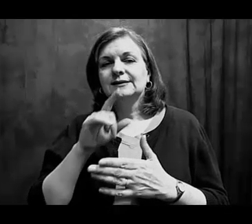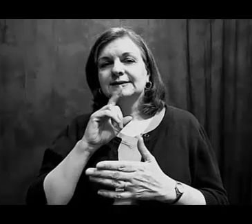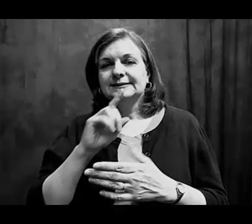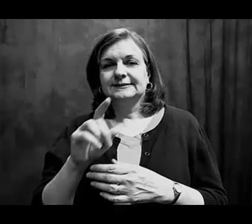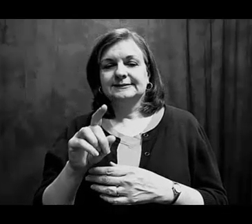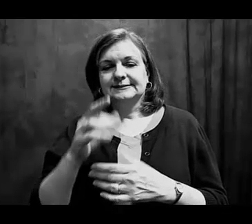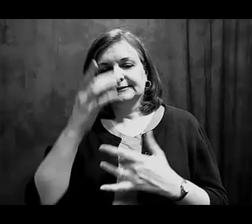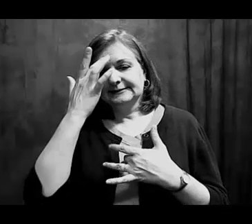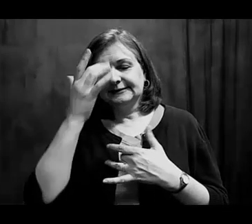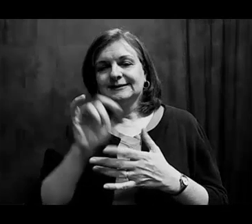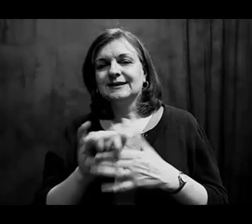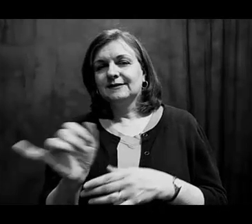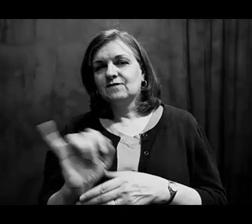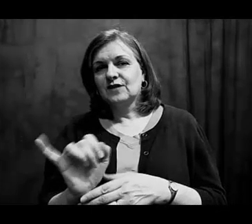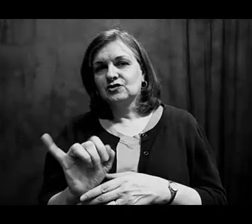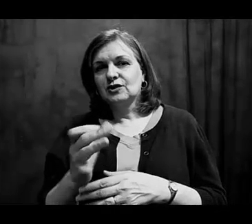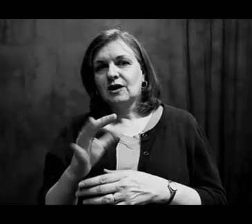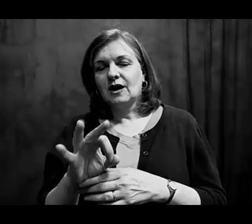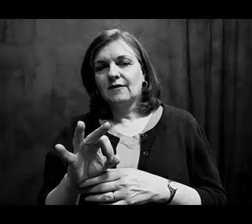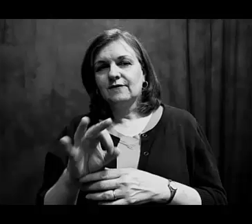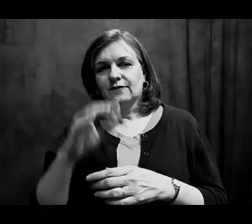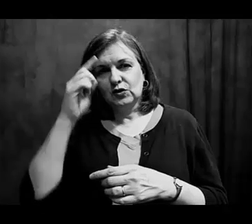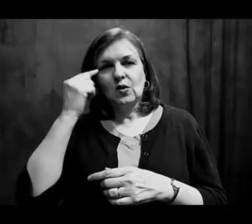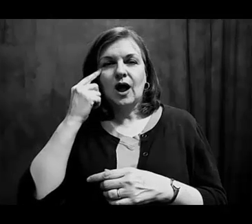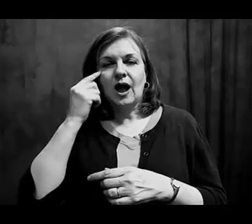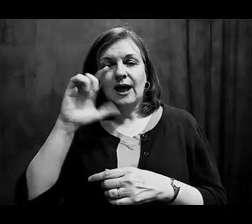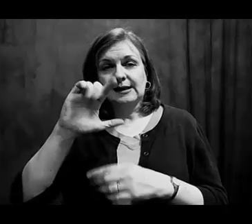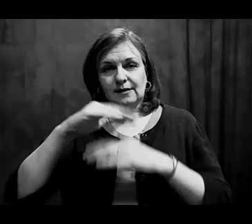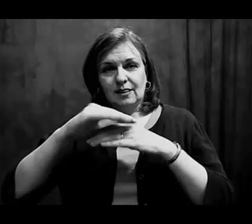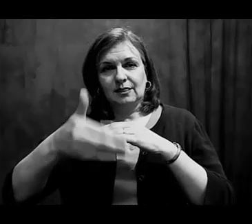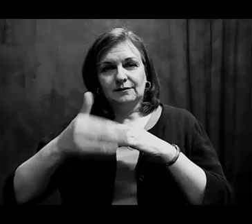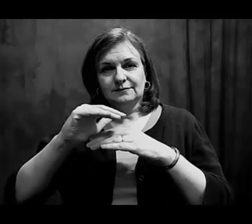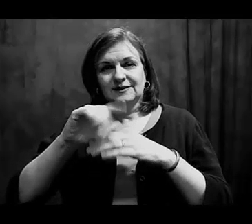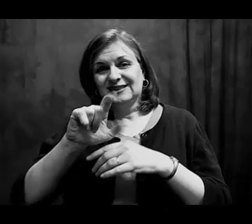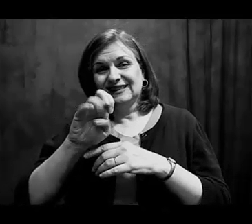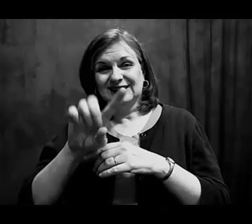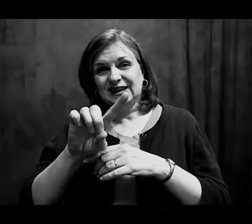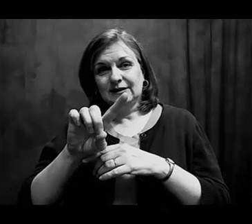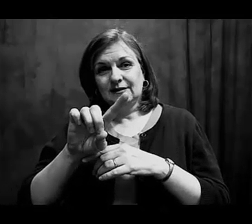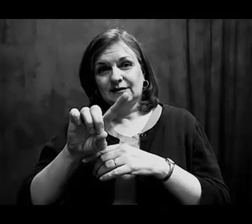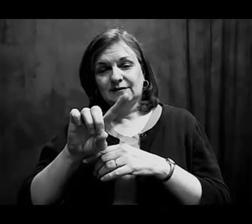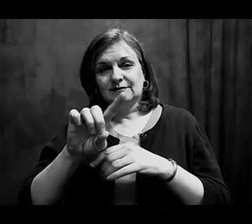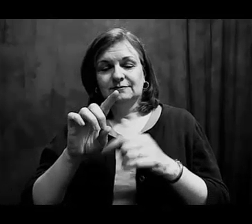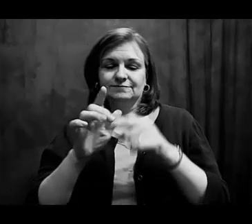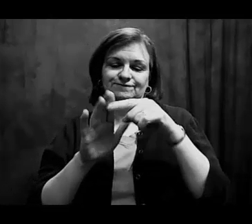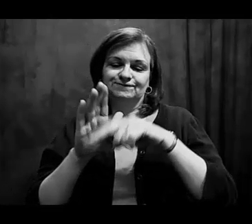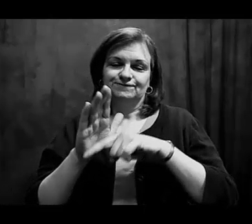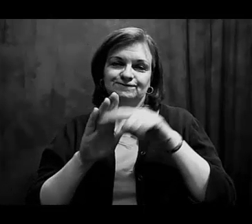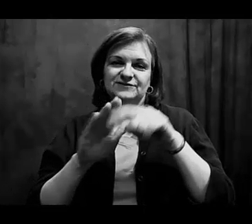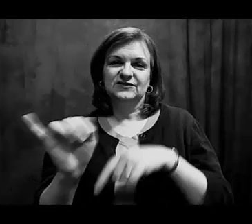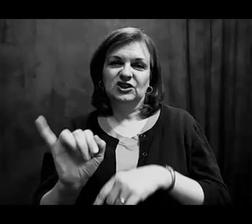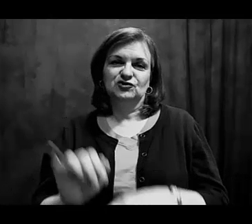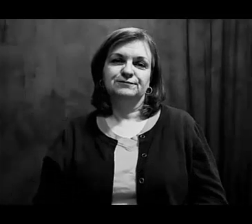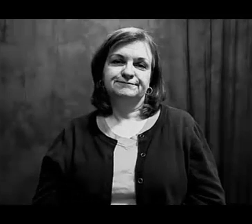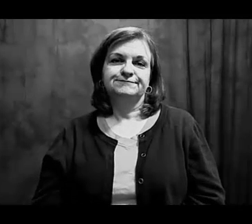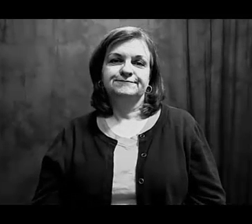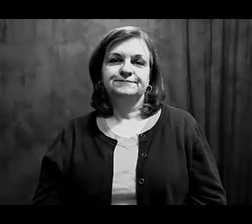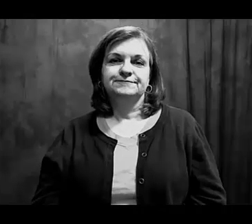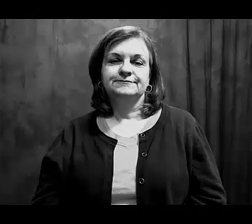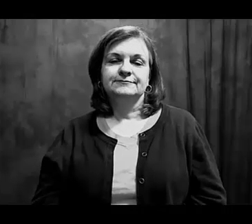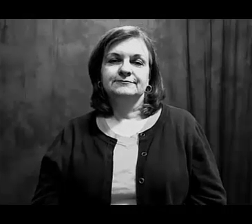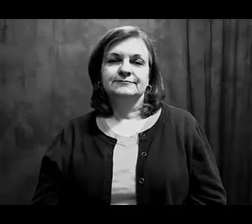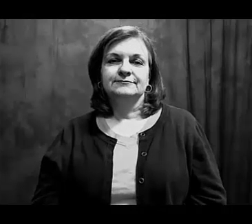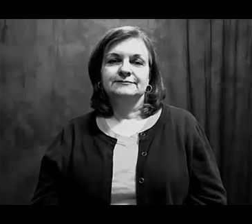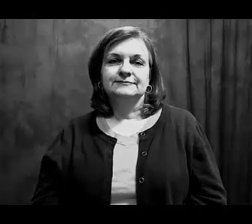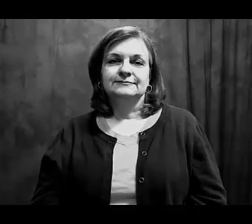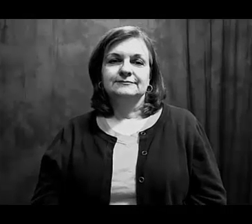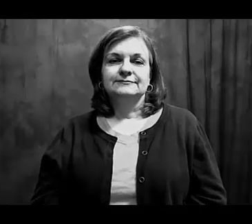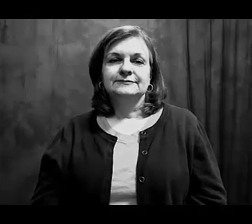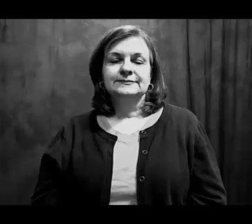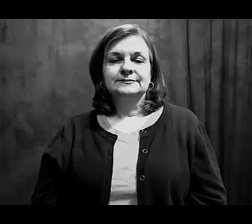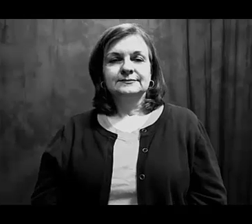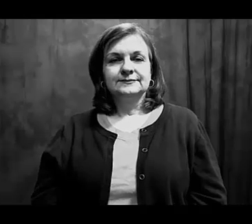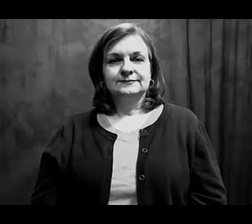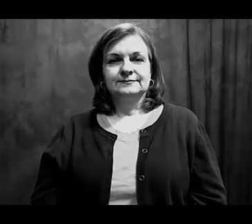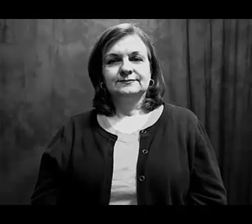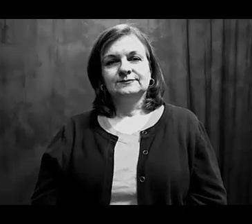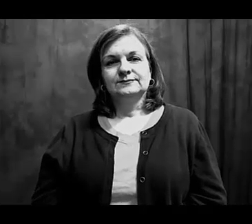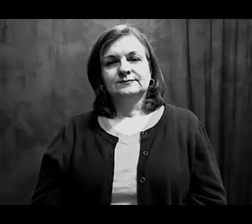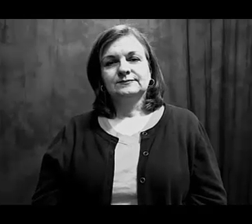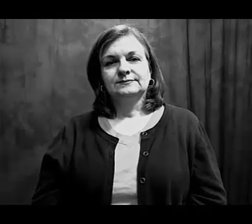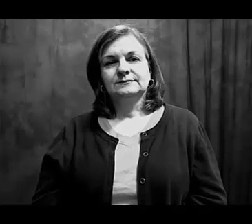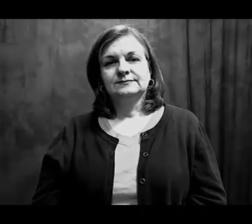of the inner lining of your eyelid